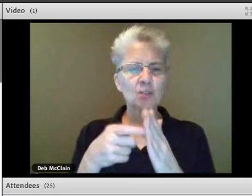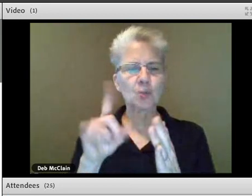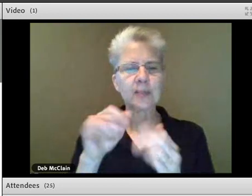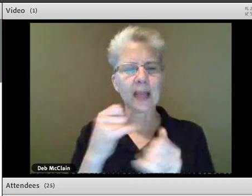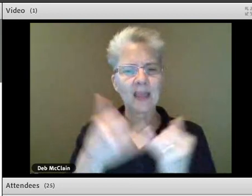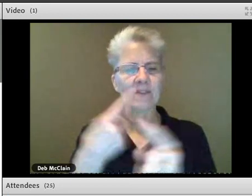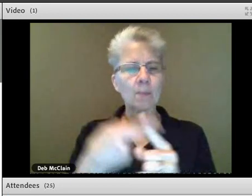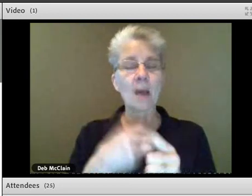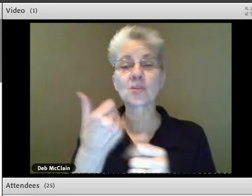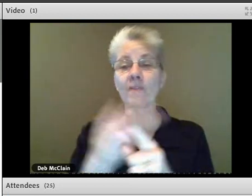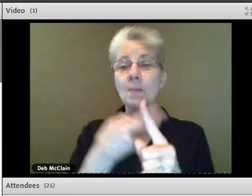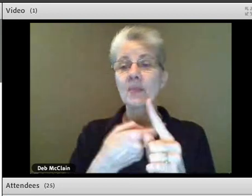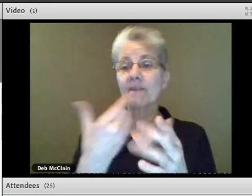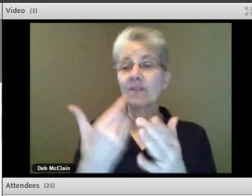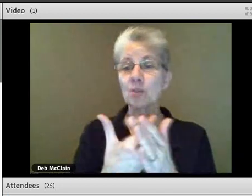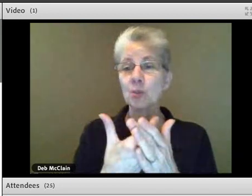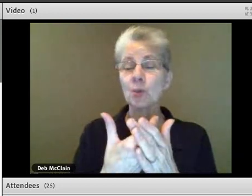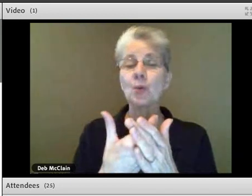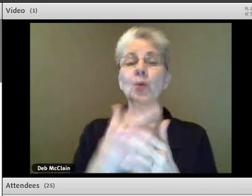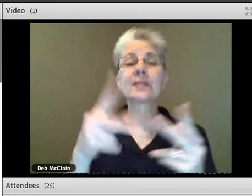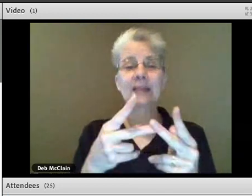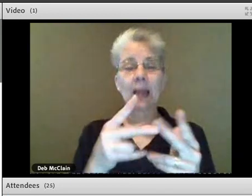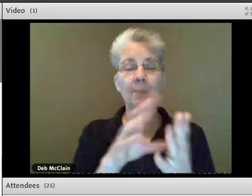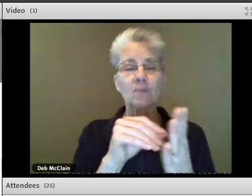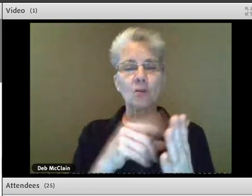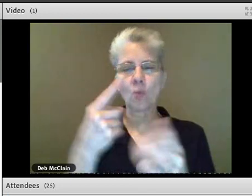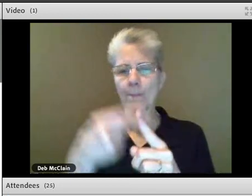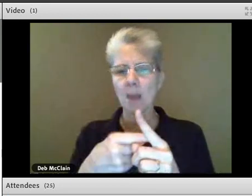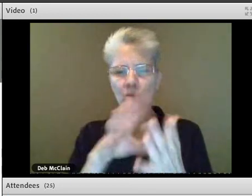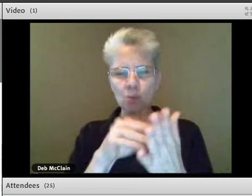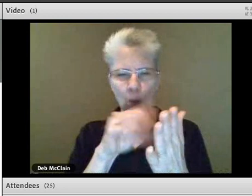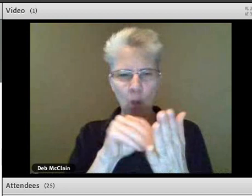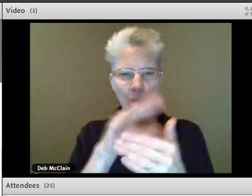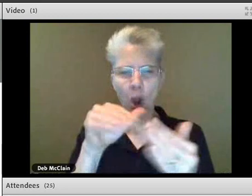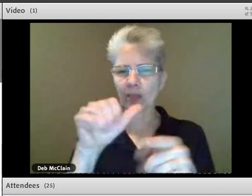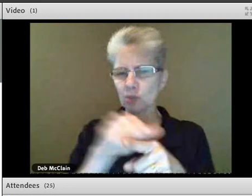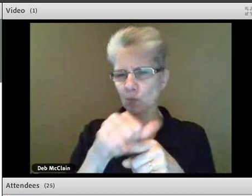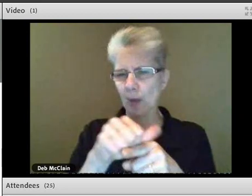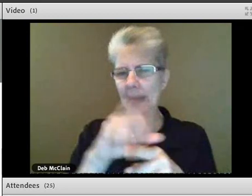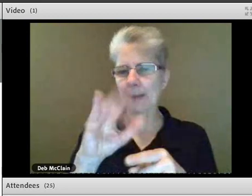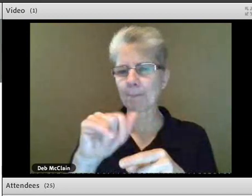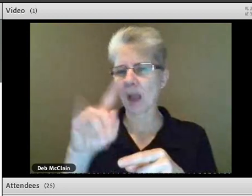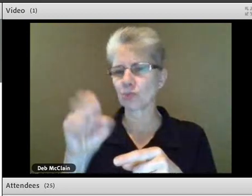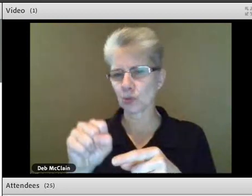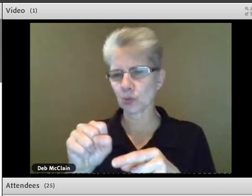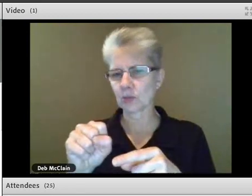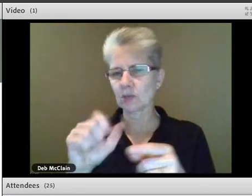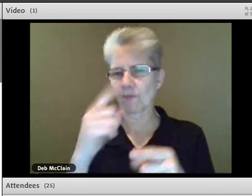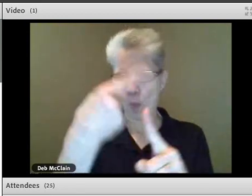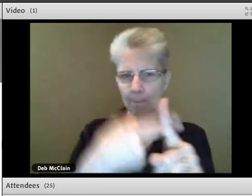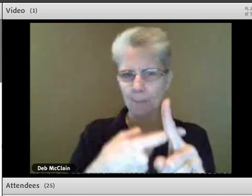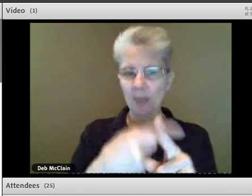you have a new set of learning, or if you get onboarded, you have 1 month to go through all the training modules, and make sure everyone is required to complete it,